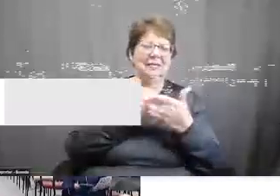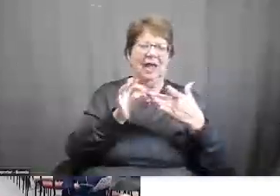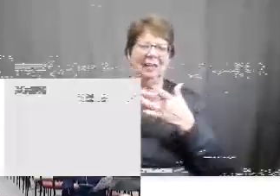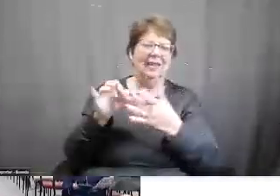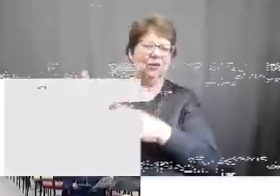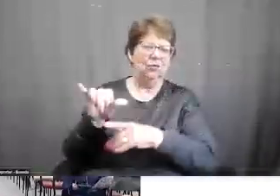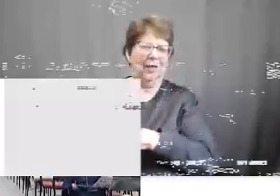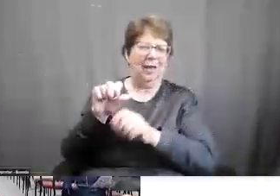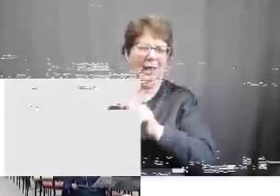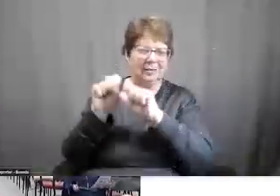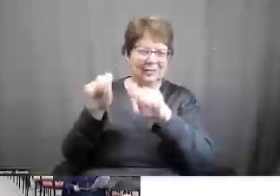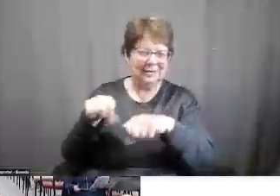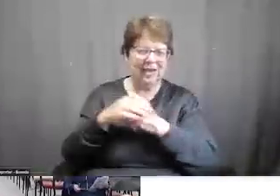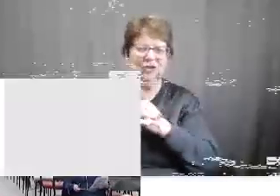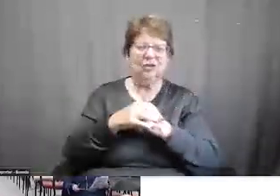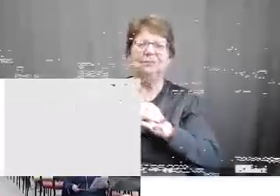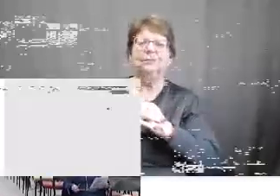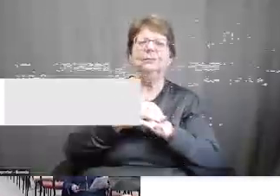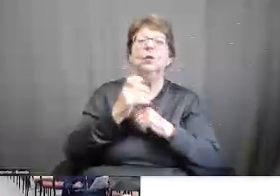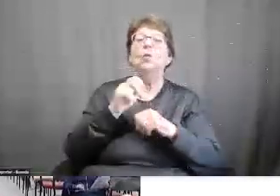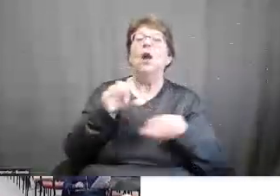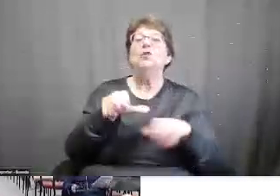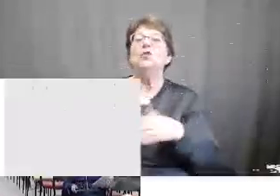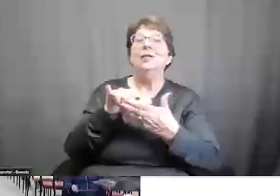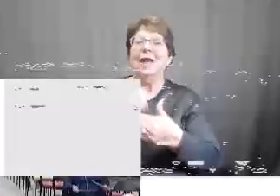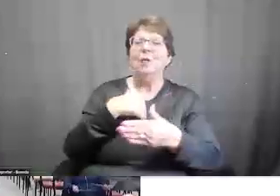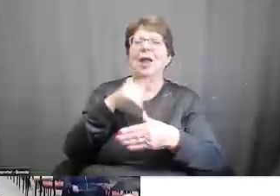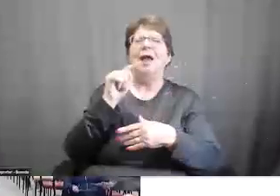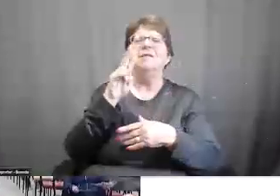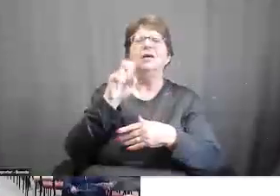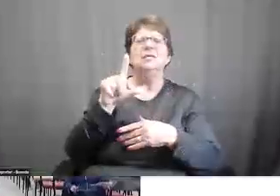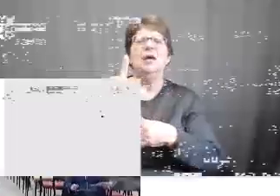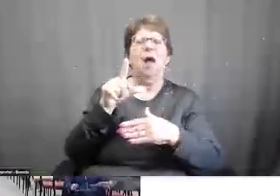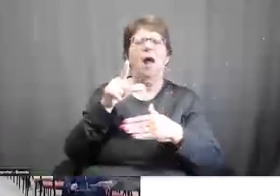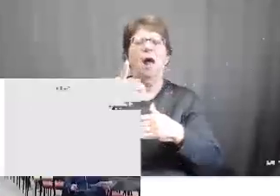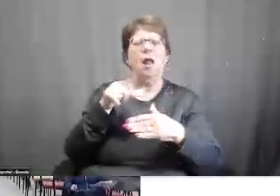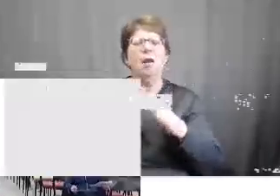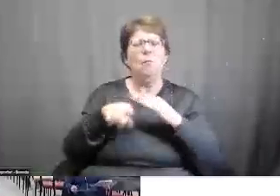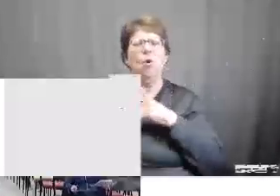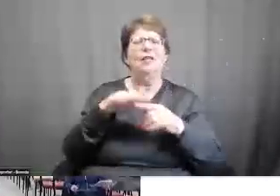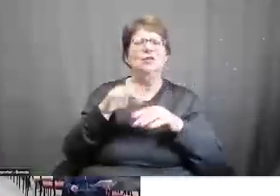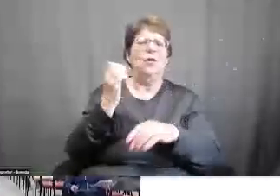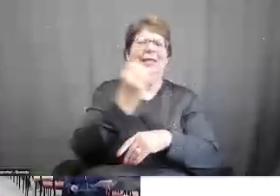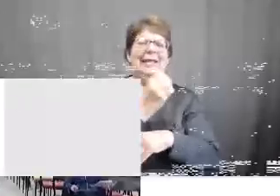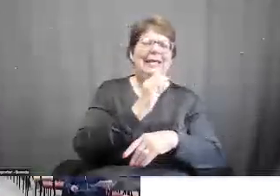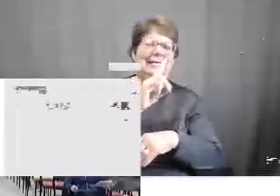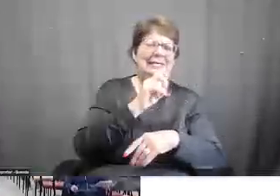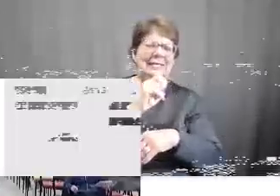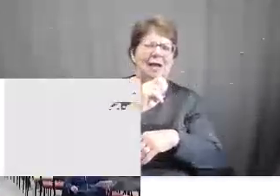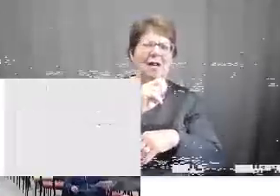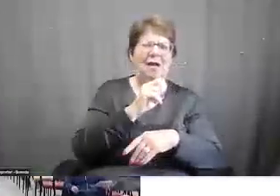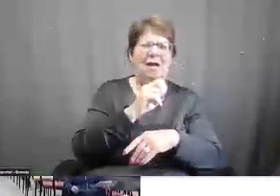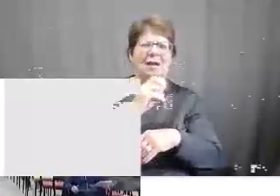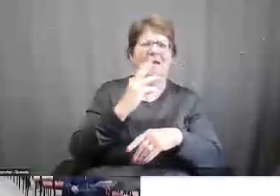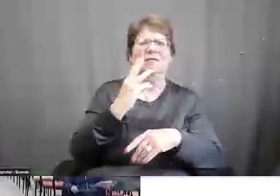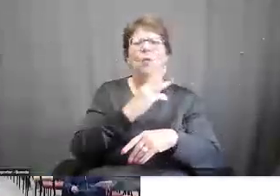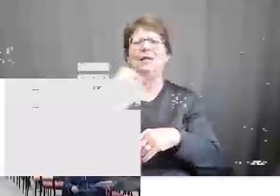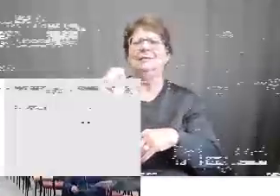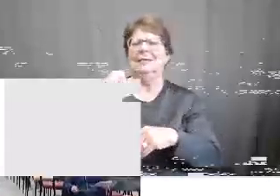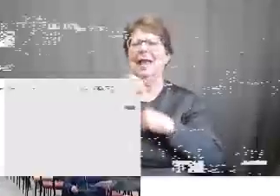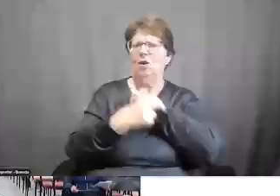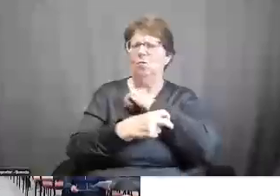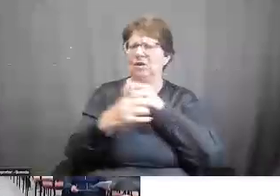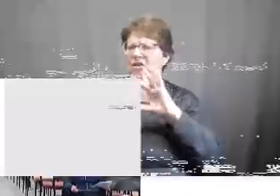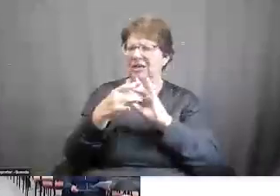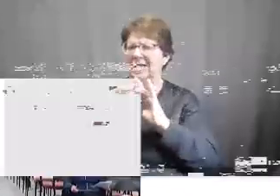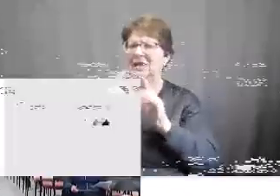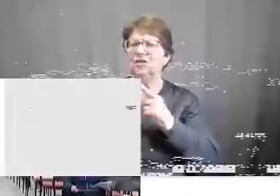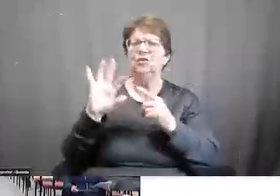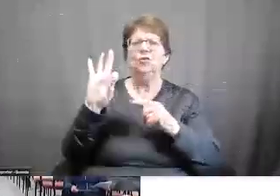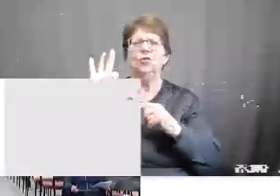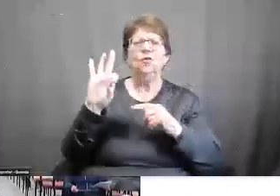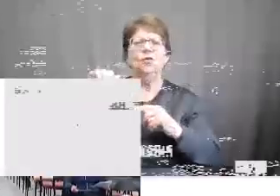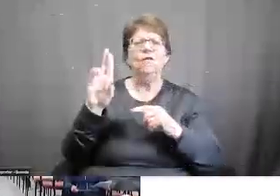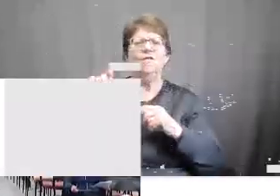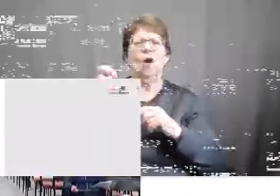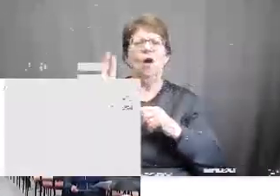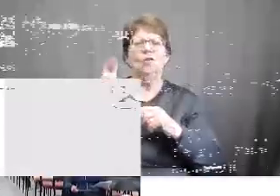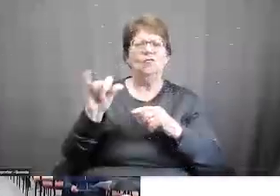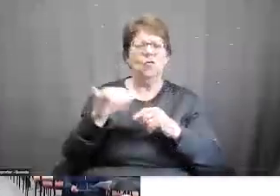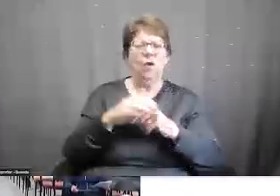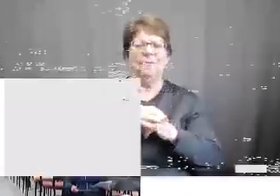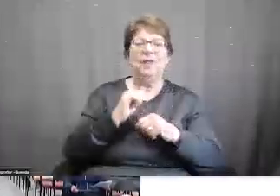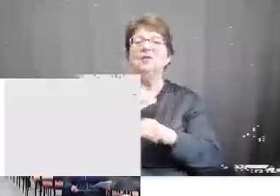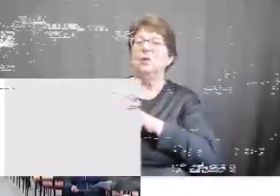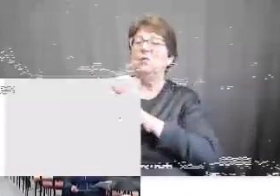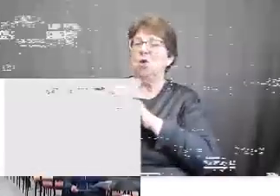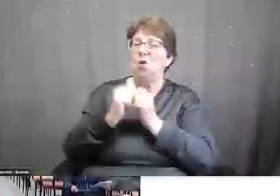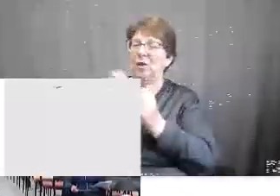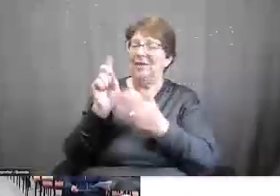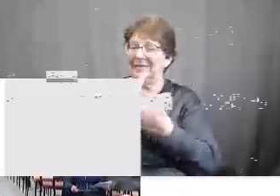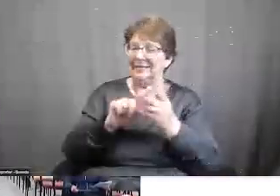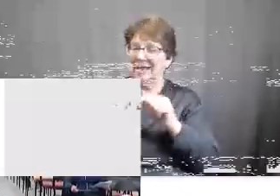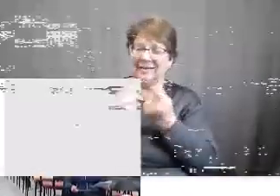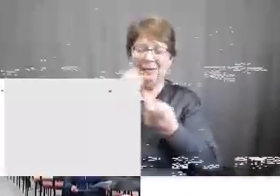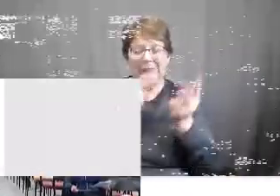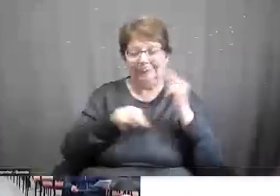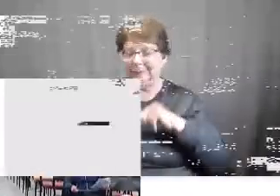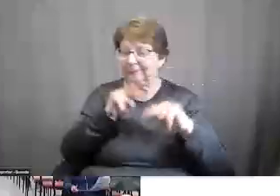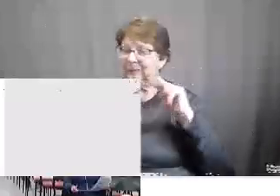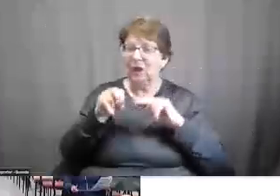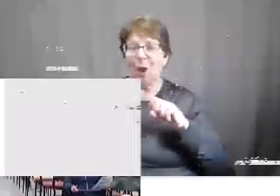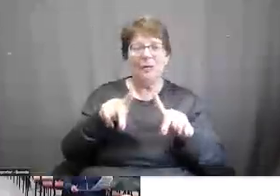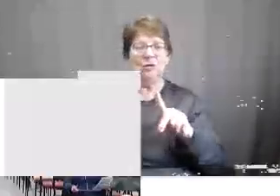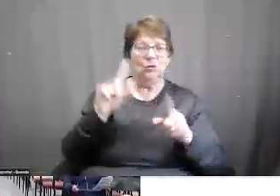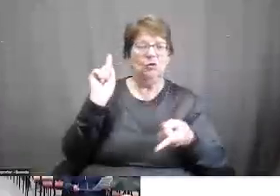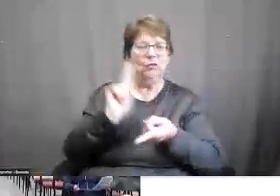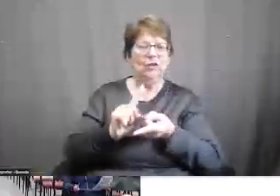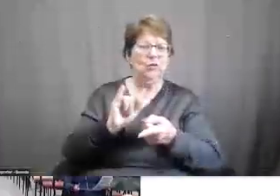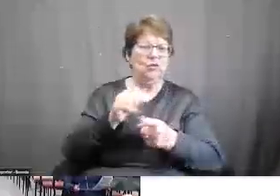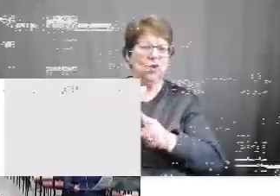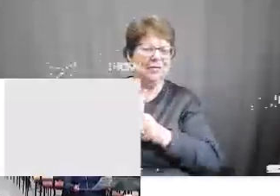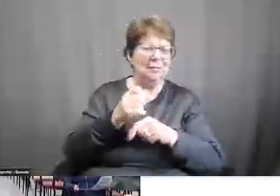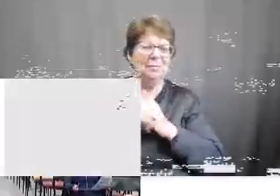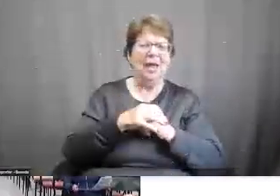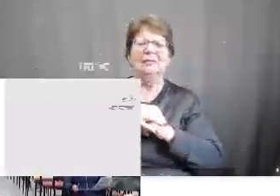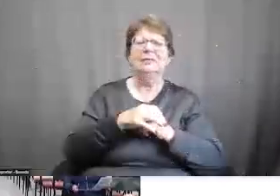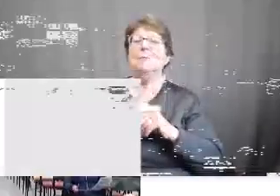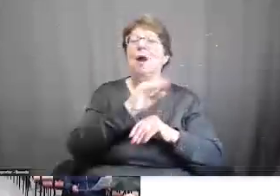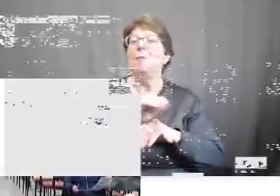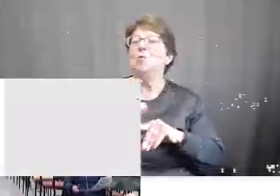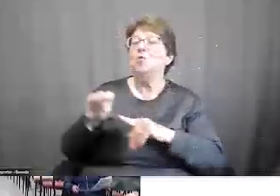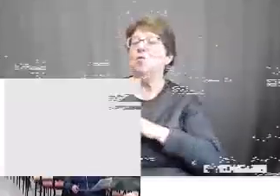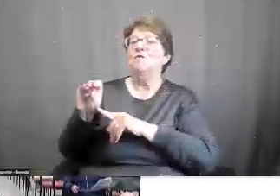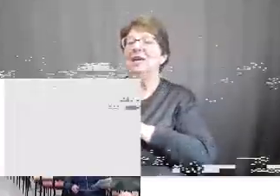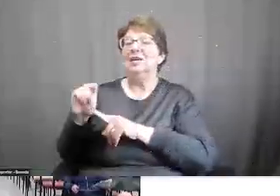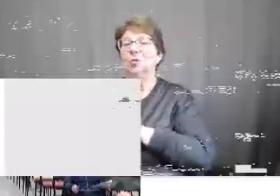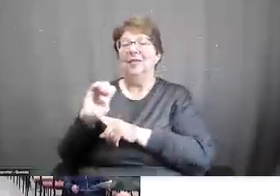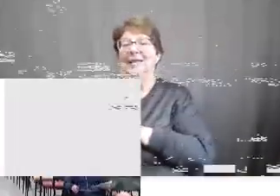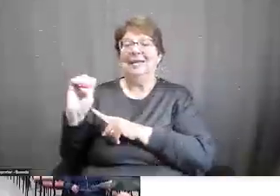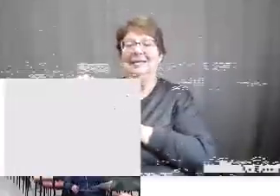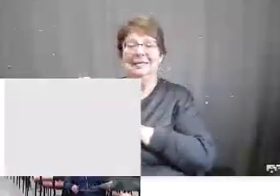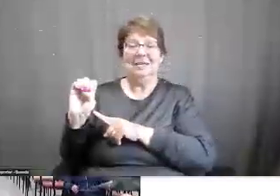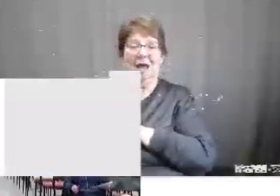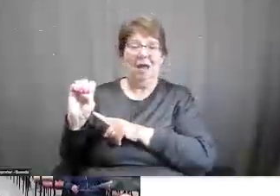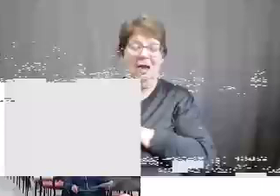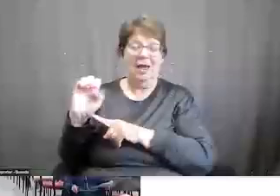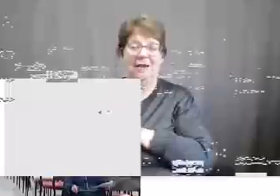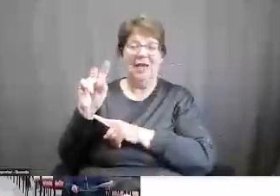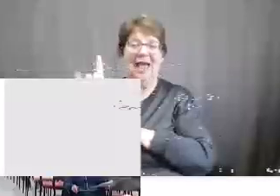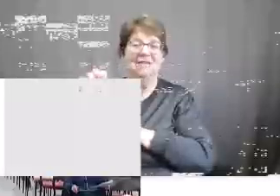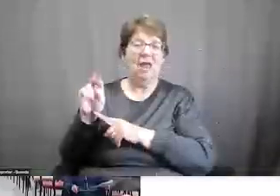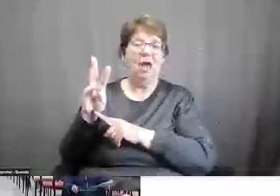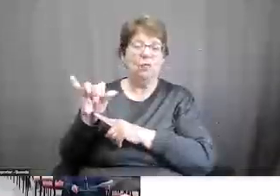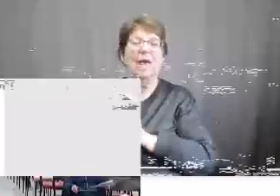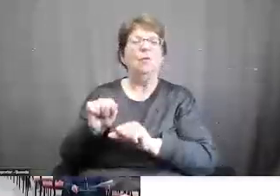Boardroom: And when doing so, we have a tunnel portal that's on the east side of the West Saddle Bridge connection to Fontleroy. As we, worked through this with the design team, we looked at opportunities to further reduce impacts, and by moving that tunnel portal to the east side of Avalon Way, we're then able to look at the alignment between